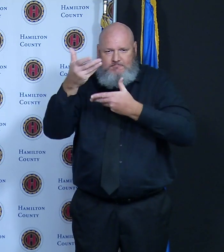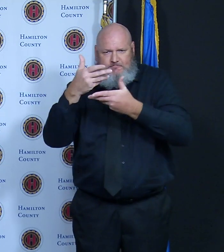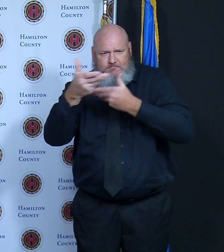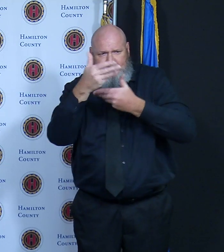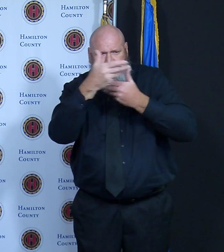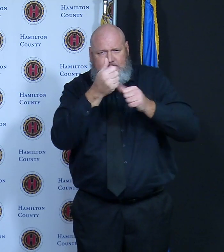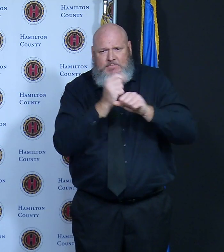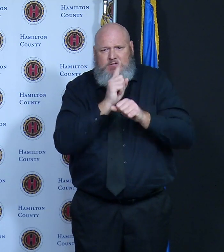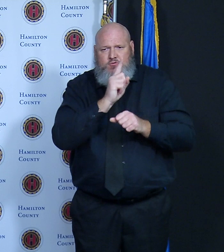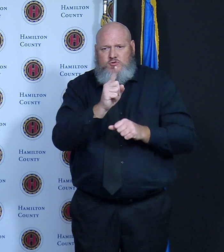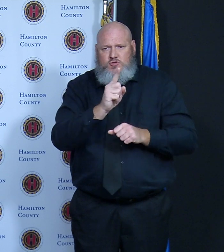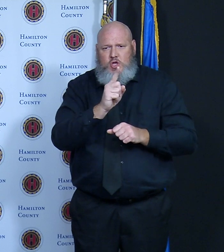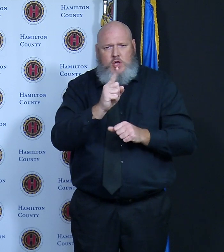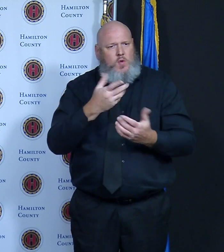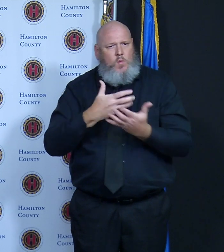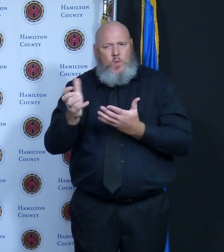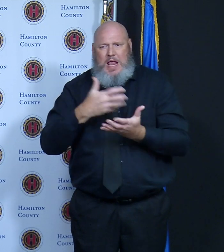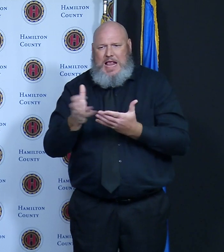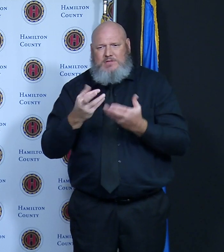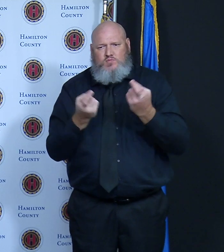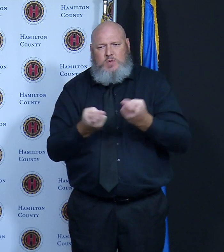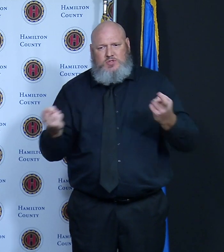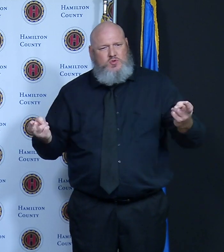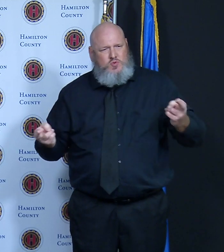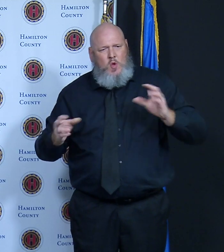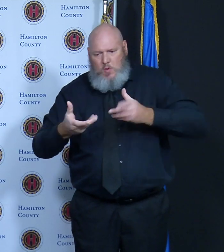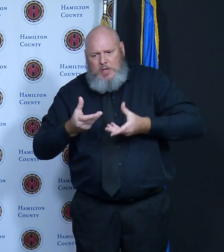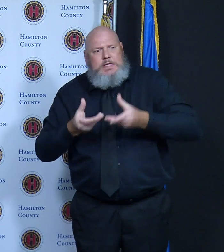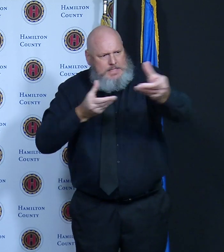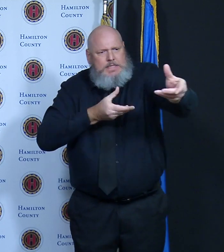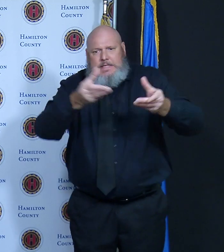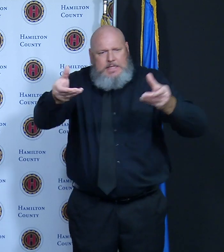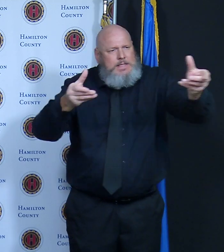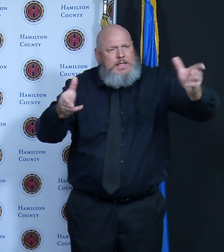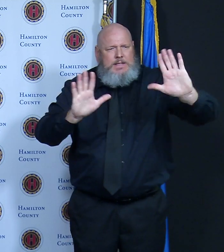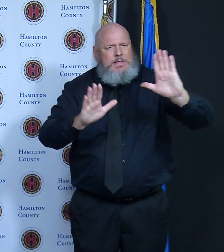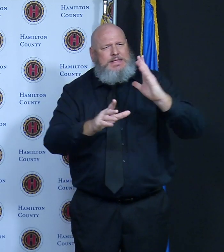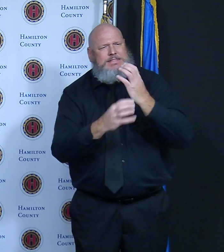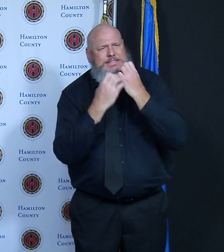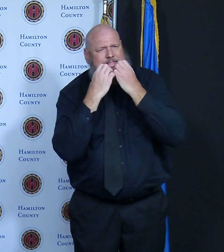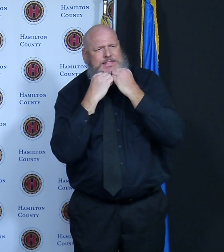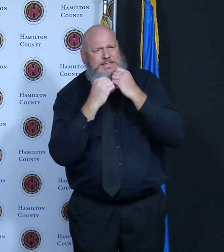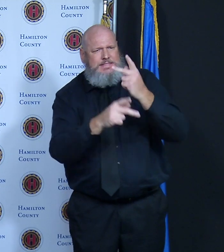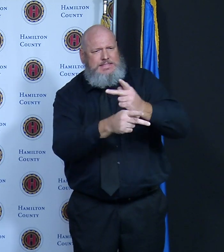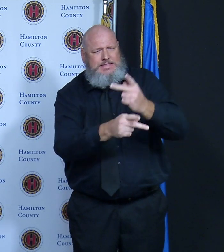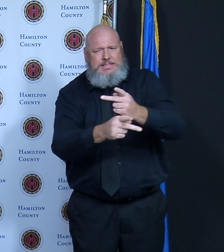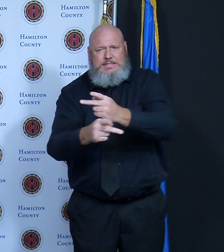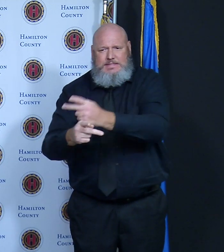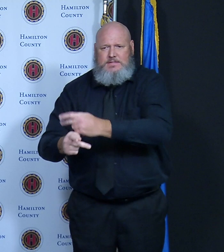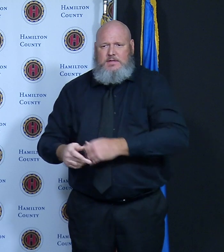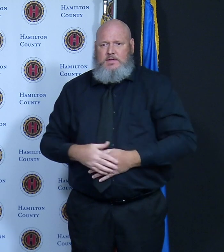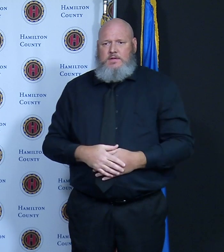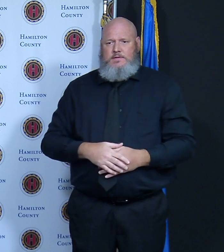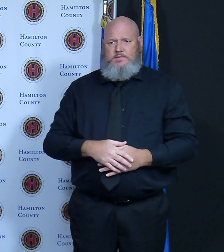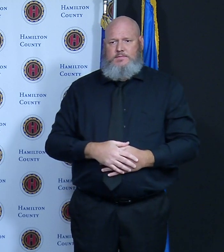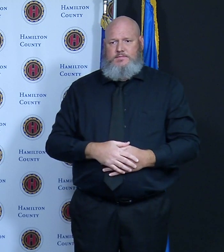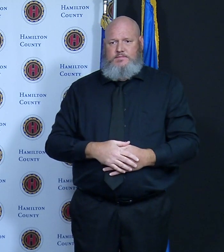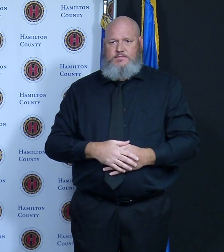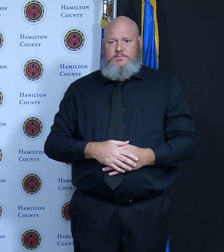much as possible we are working with health department on the strategic national stockpile and the distribution of that but that is fairly limited